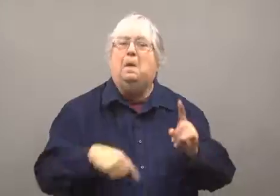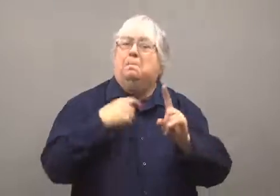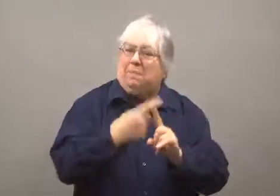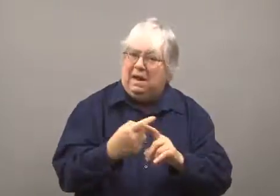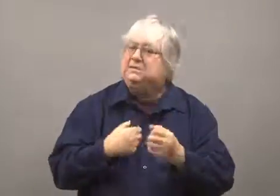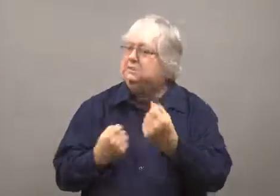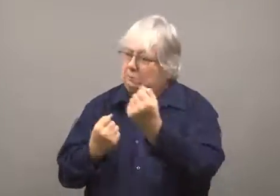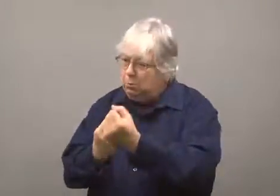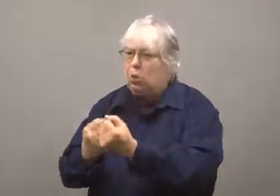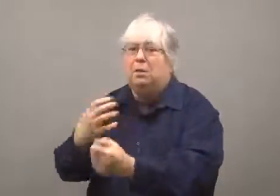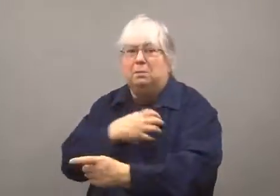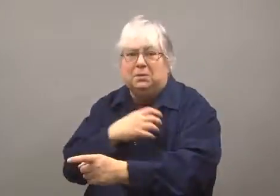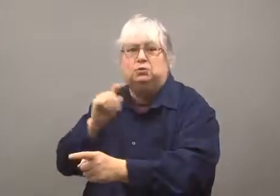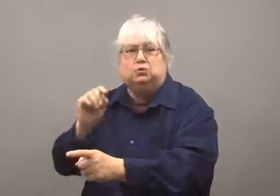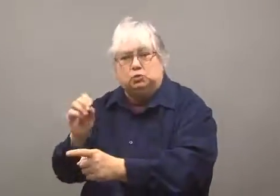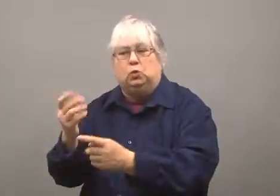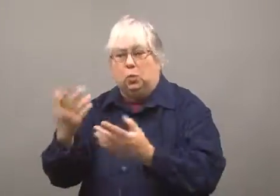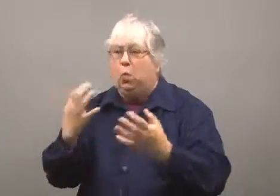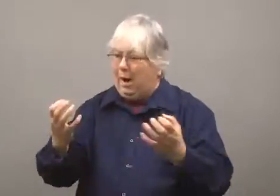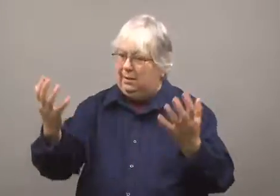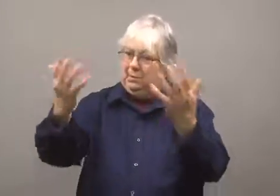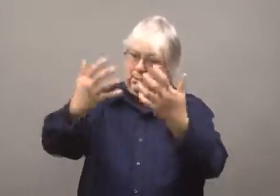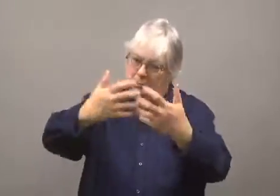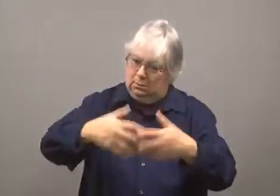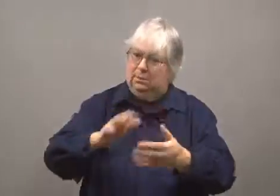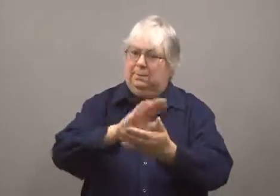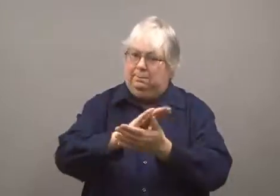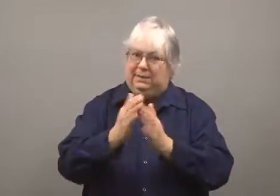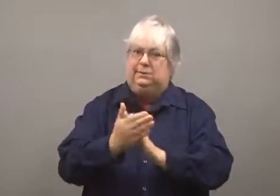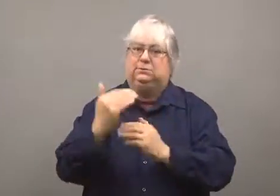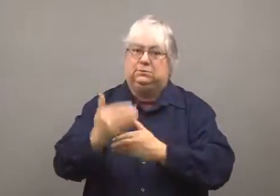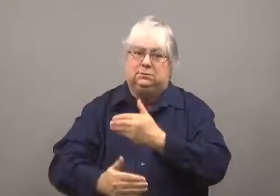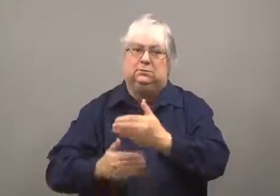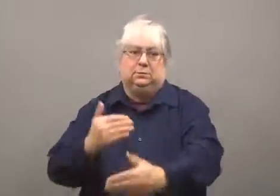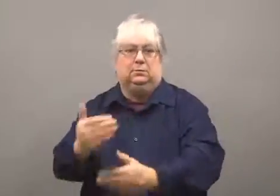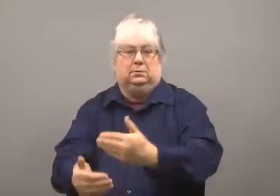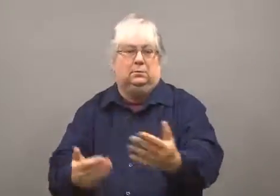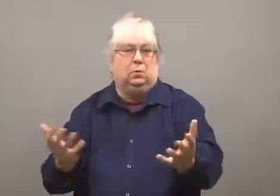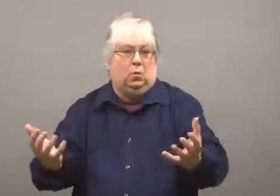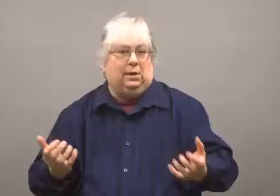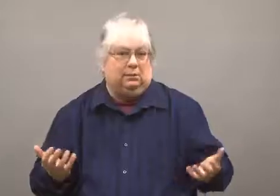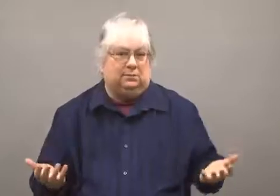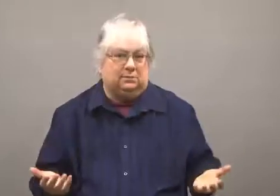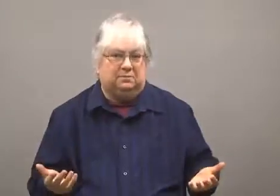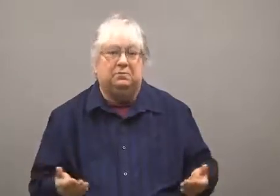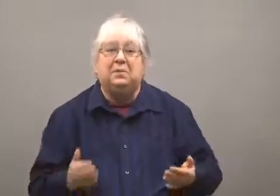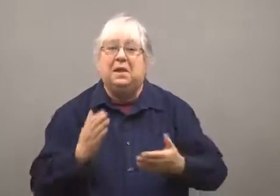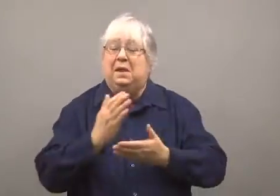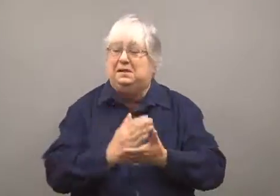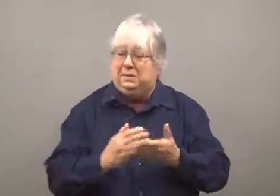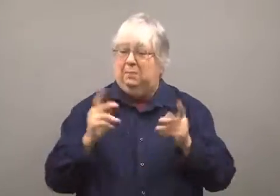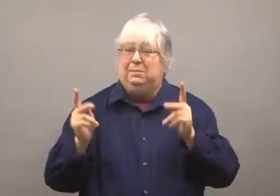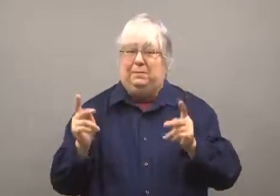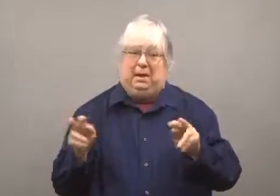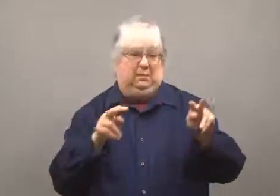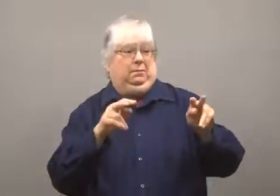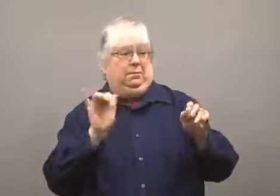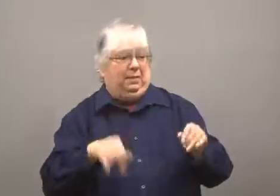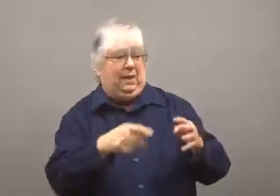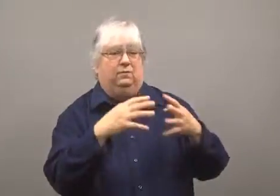He said he also supported the police as everyone attempted to bring peace to the area.